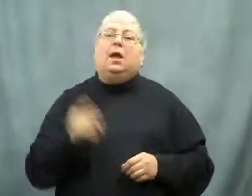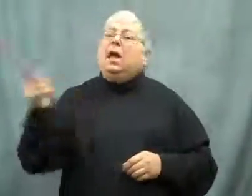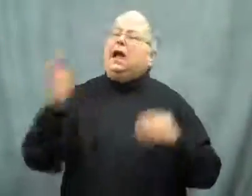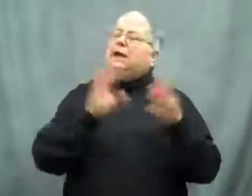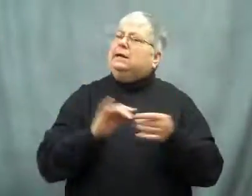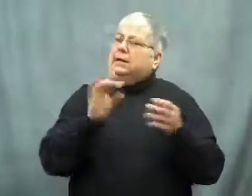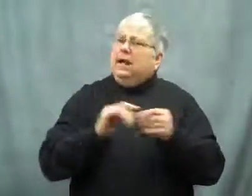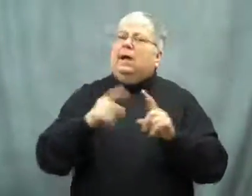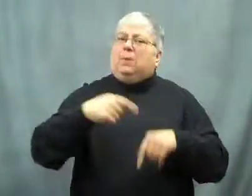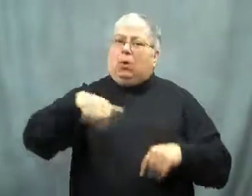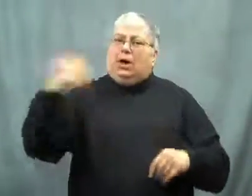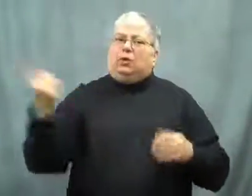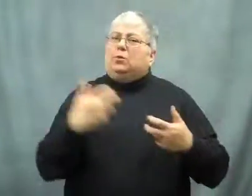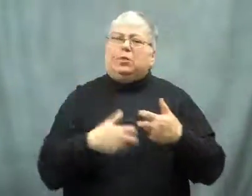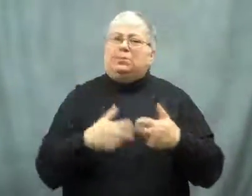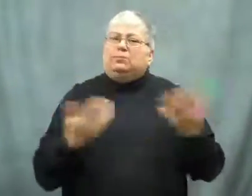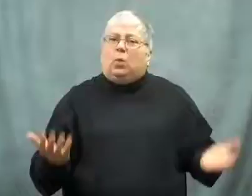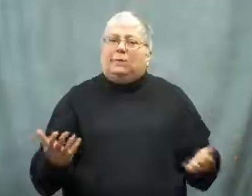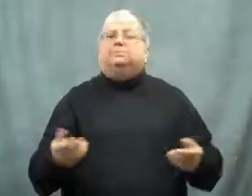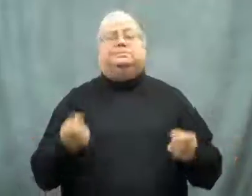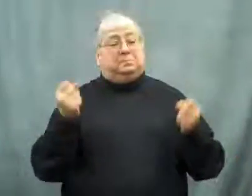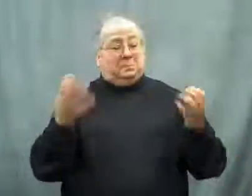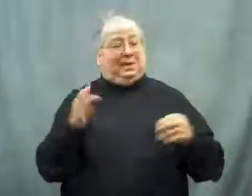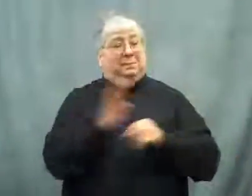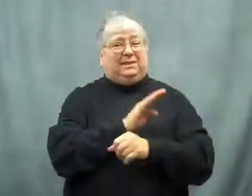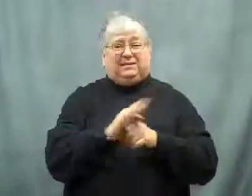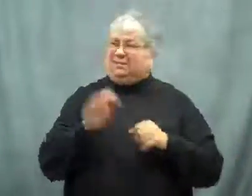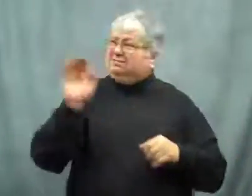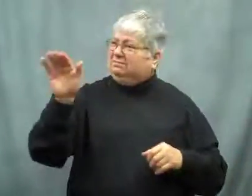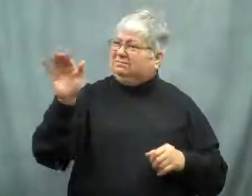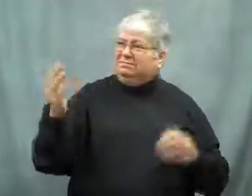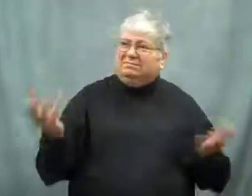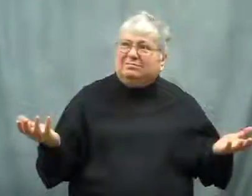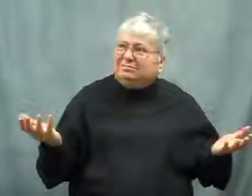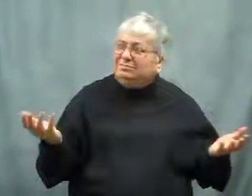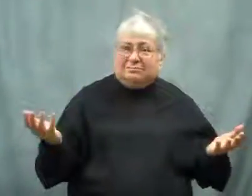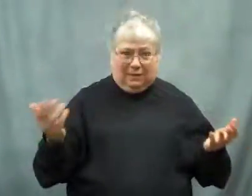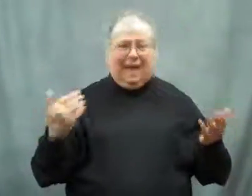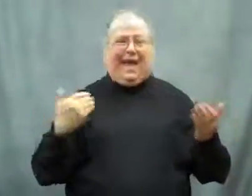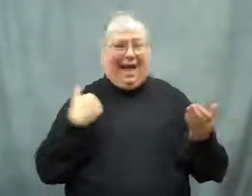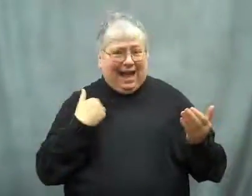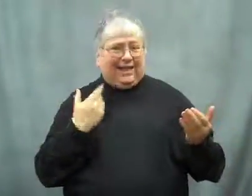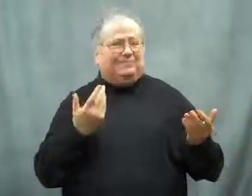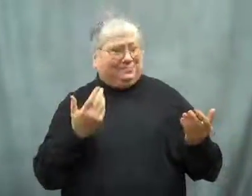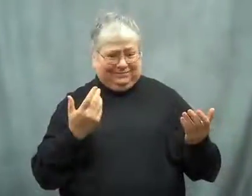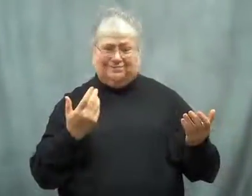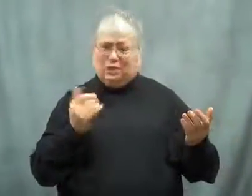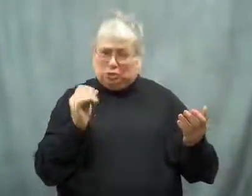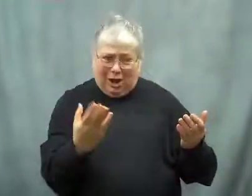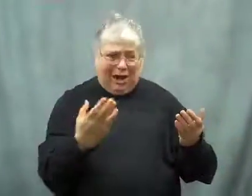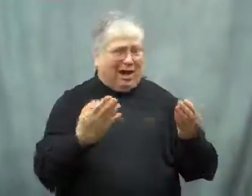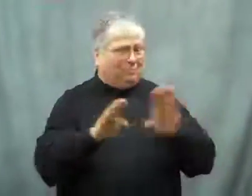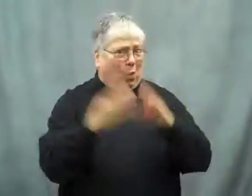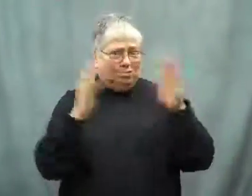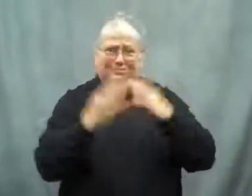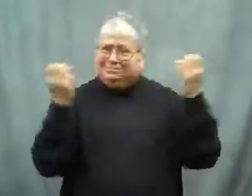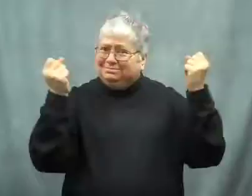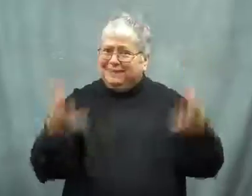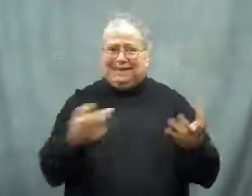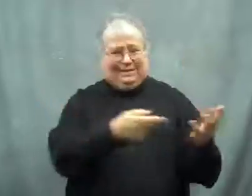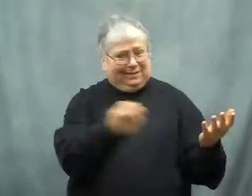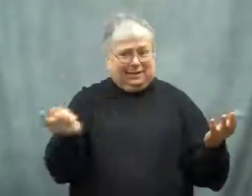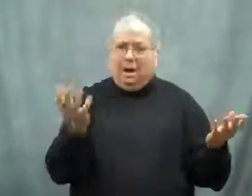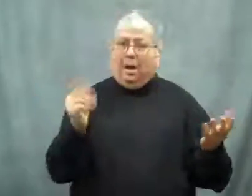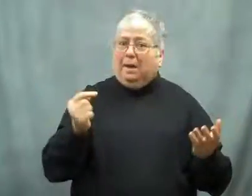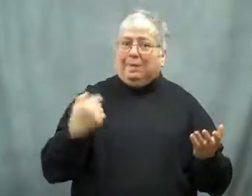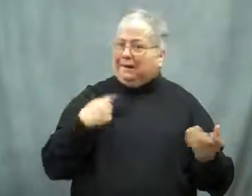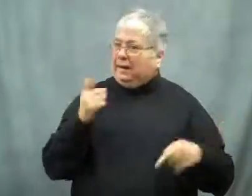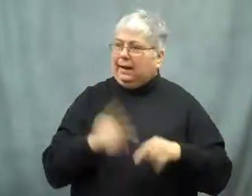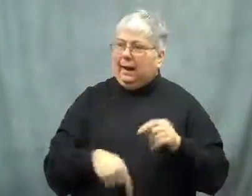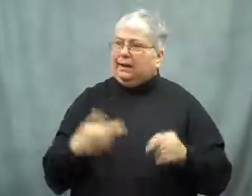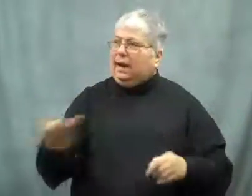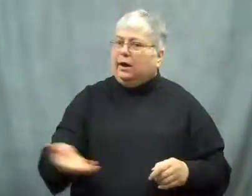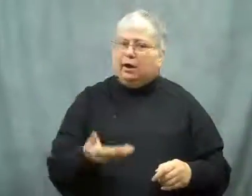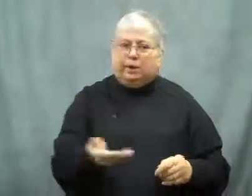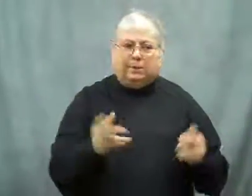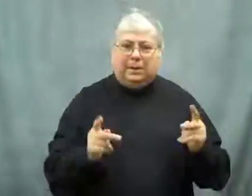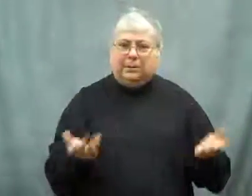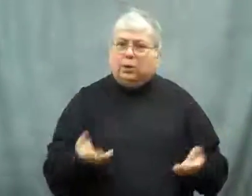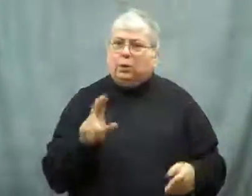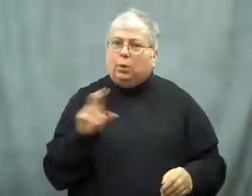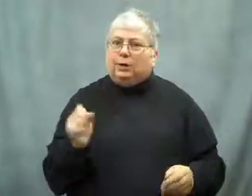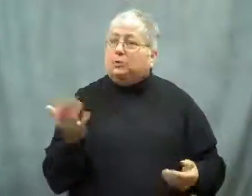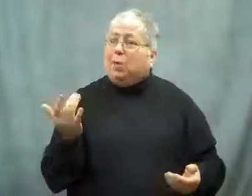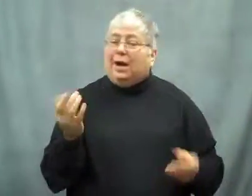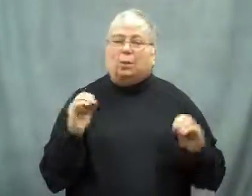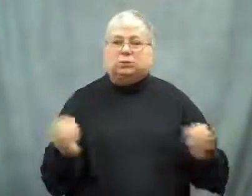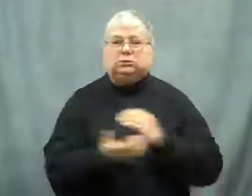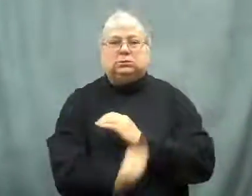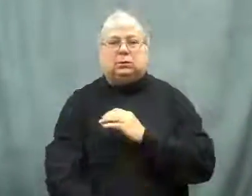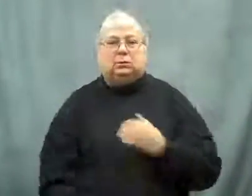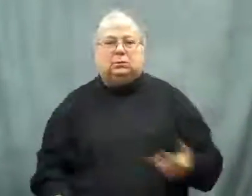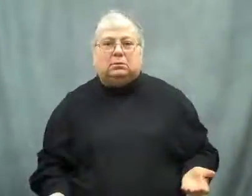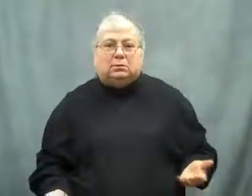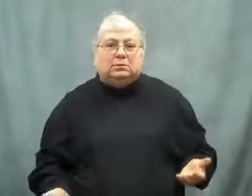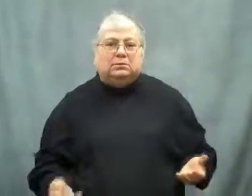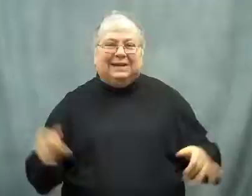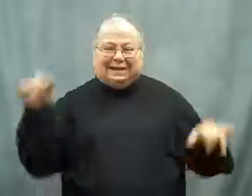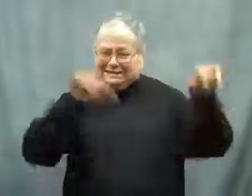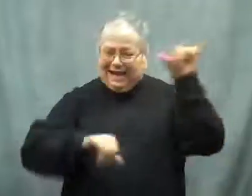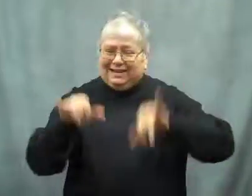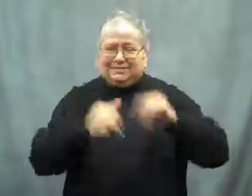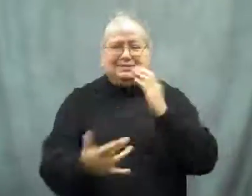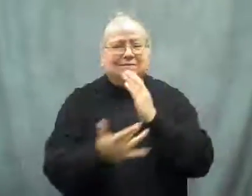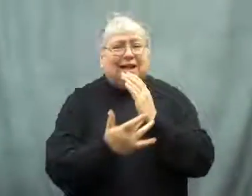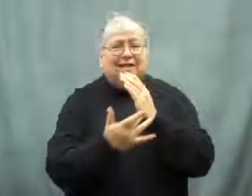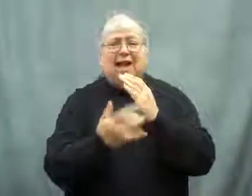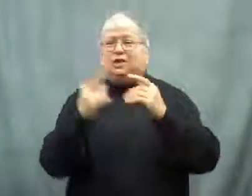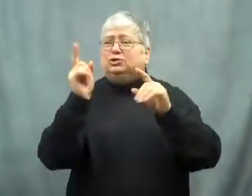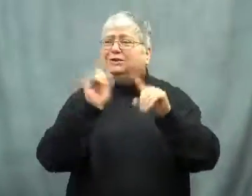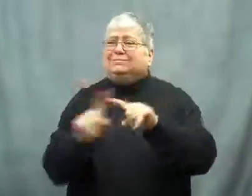He brought up another problem. Businesses say they have job openings.